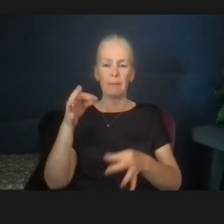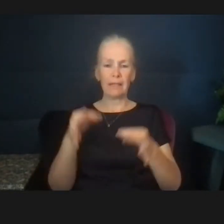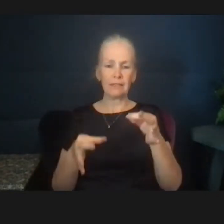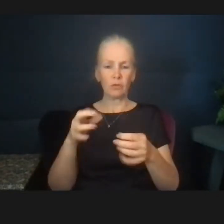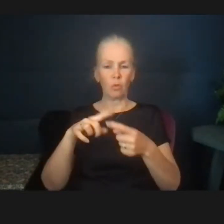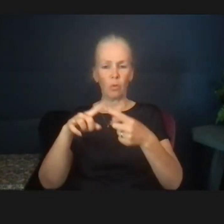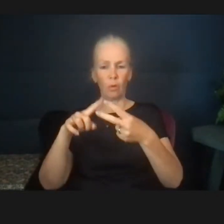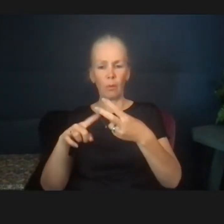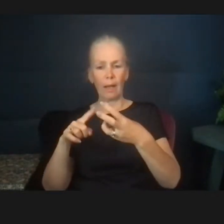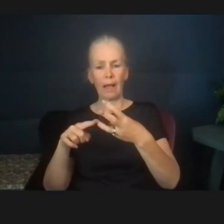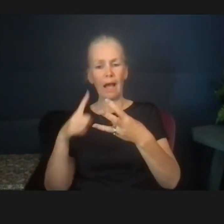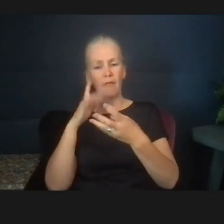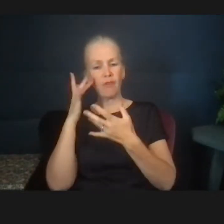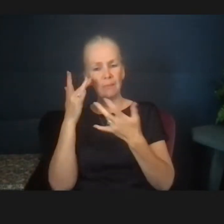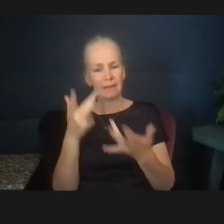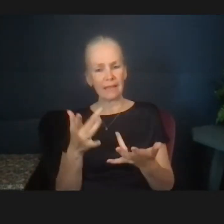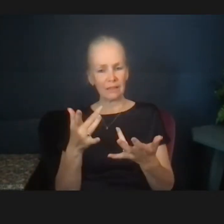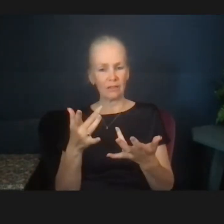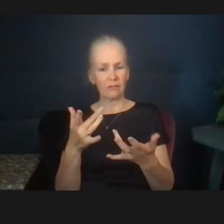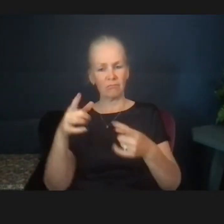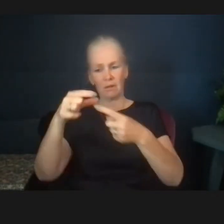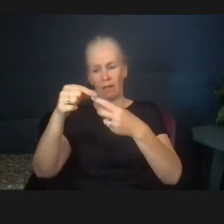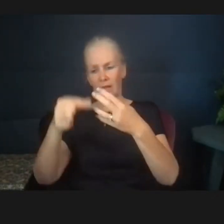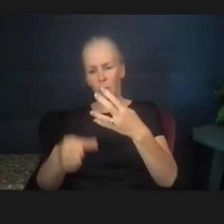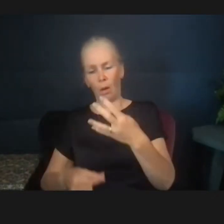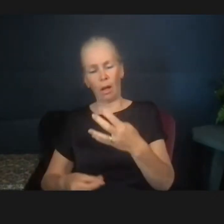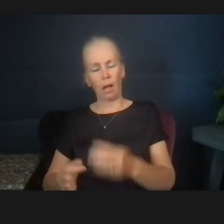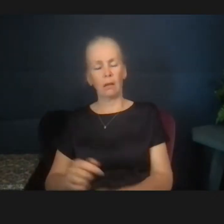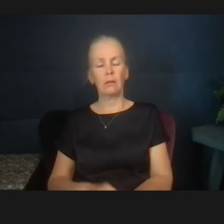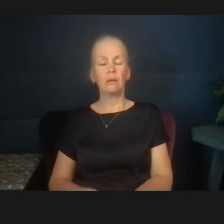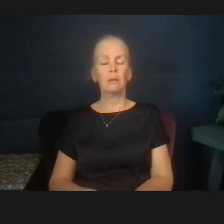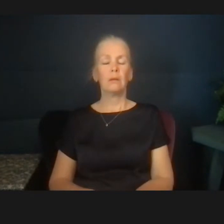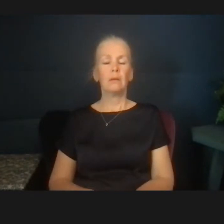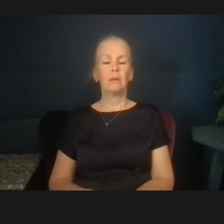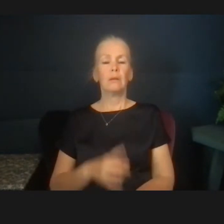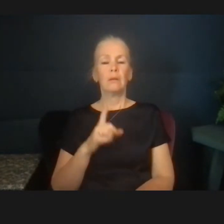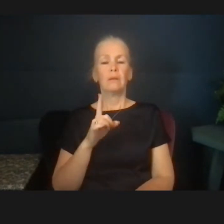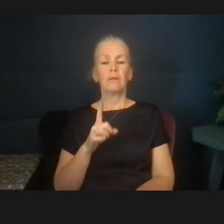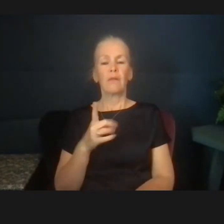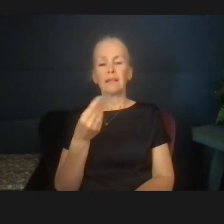represents representational intersectionality. So there are some references to that,